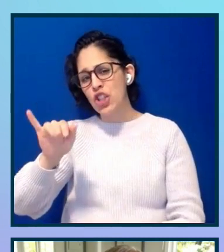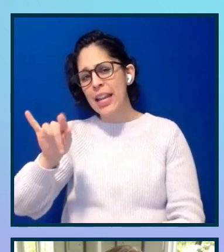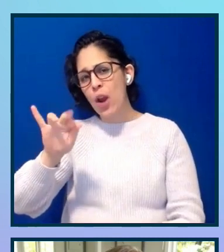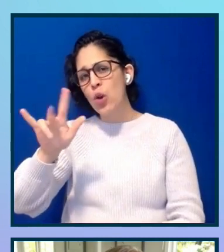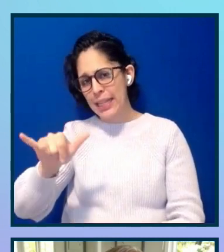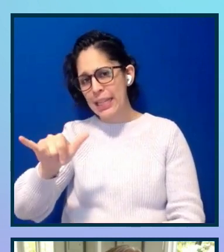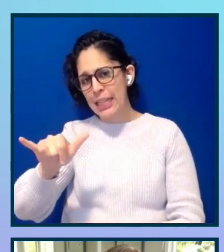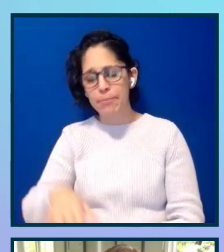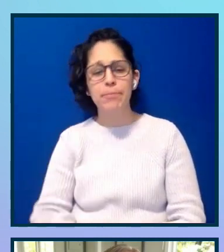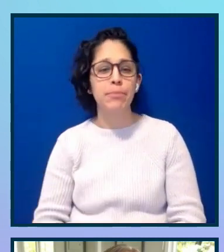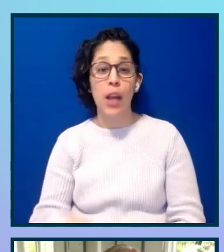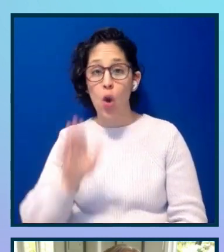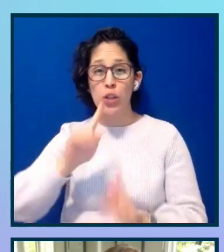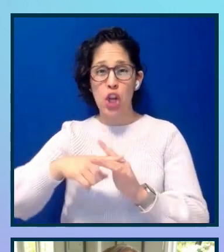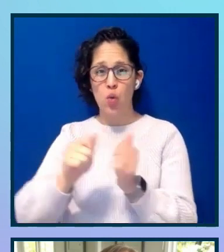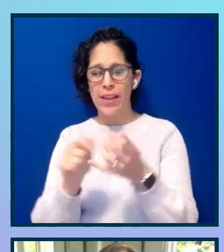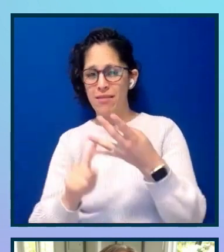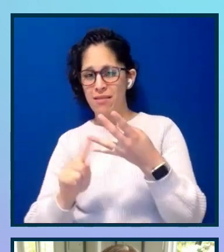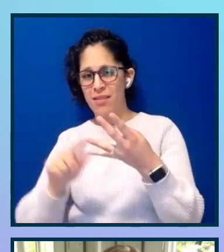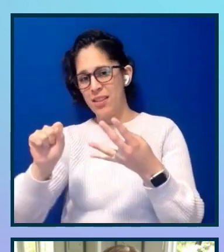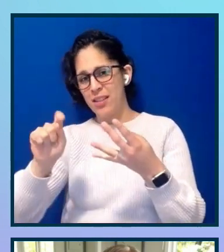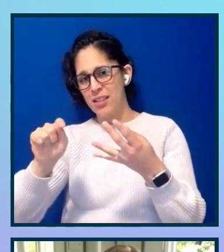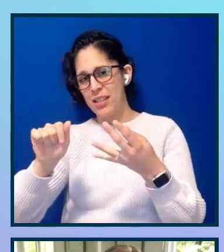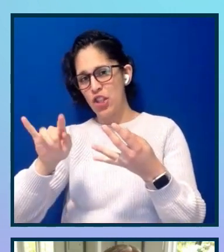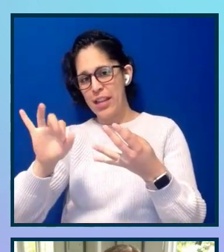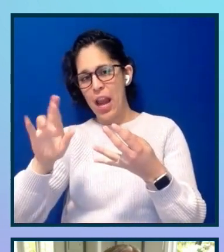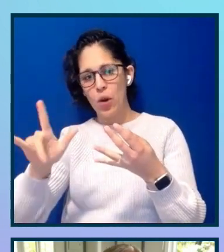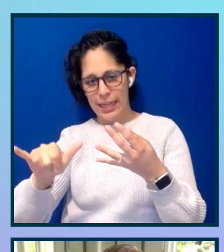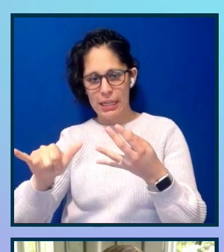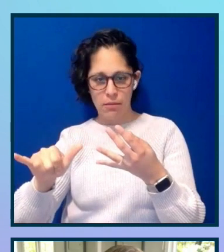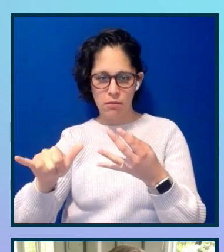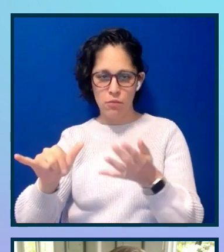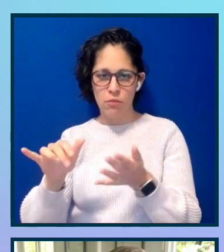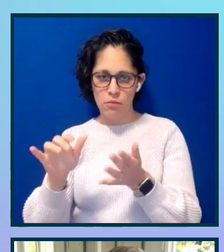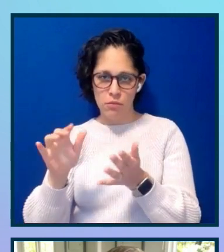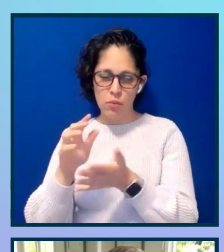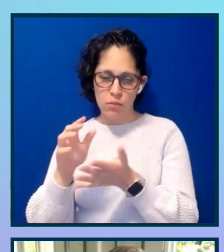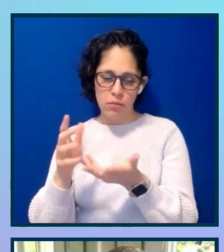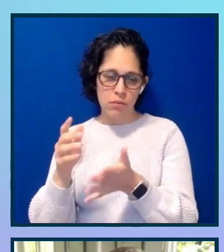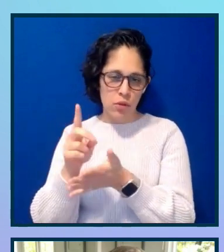into the stationery studio right here, and so I'm now looking at a studio